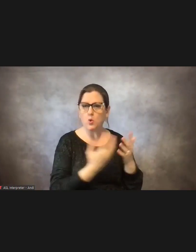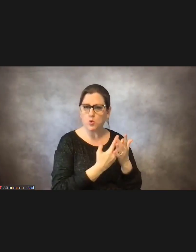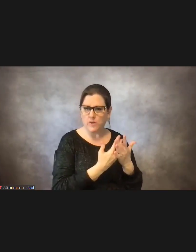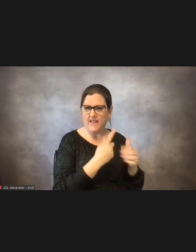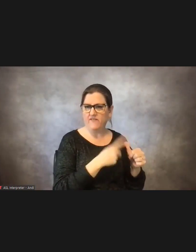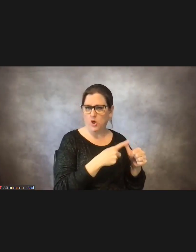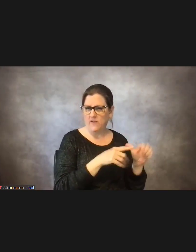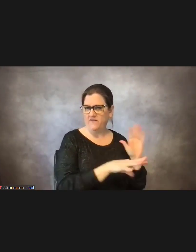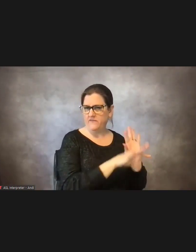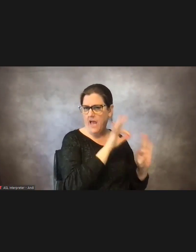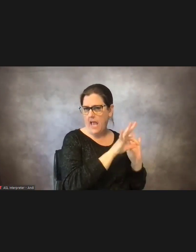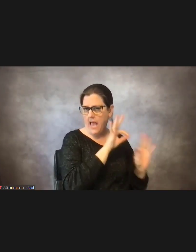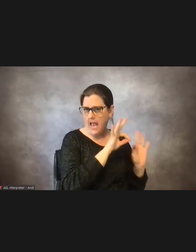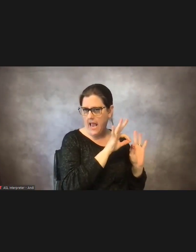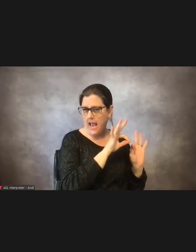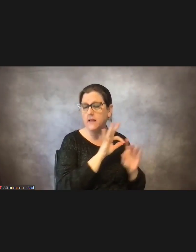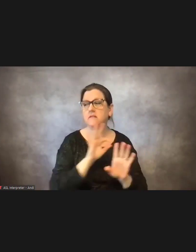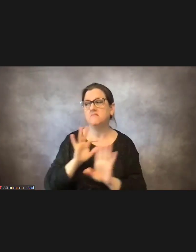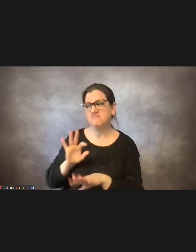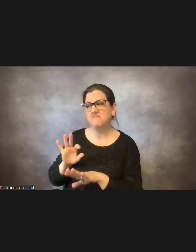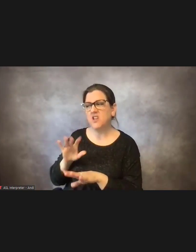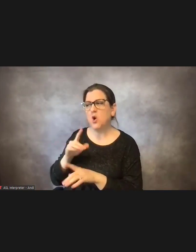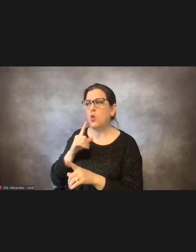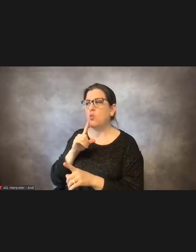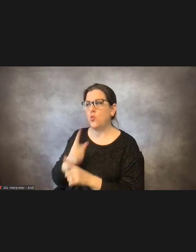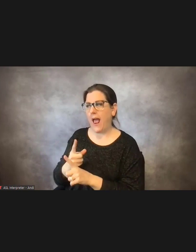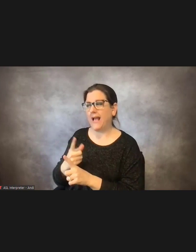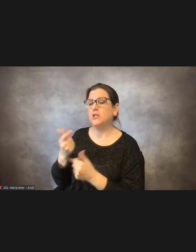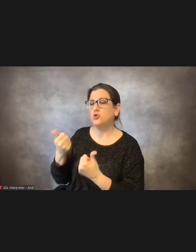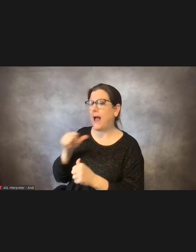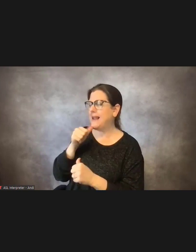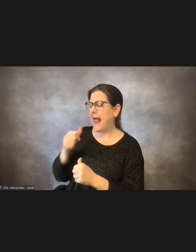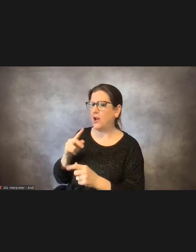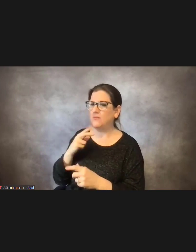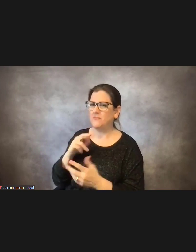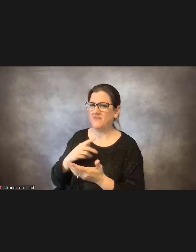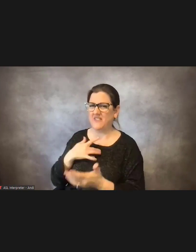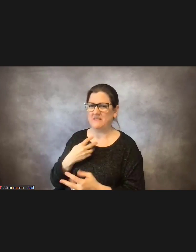to get too hung up by the term, screening, especially for those of